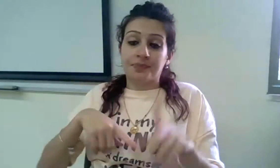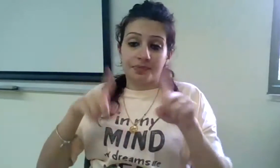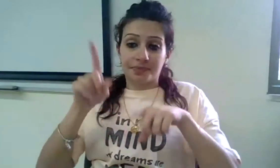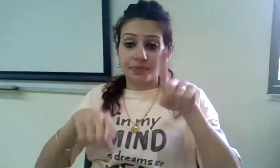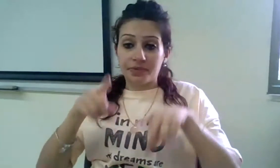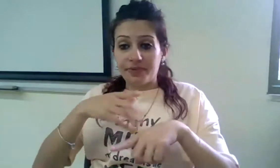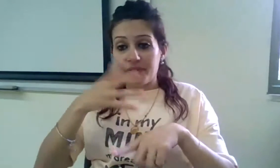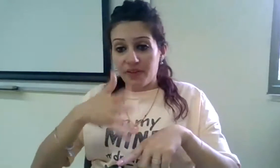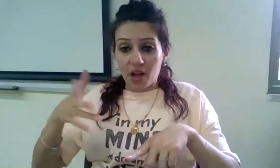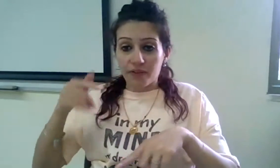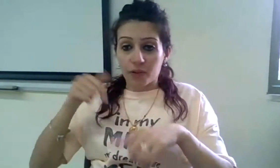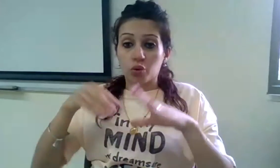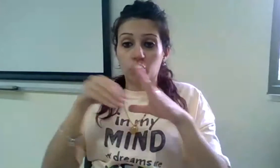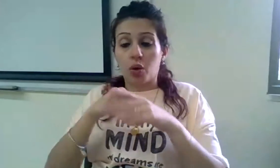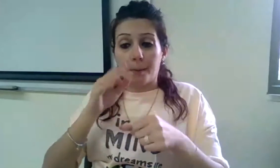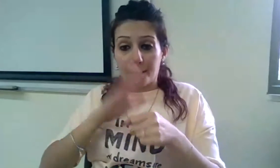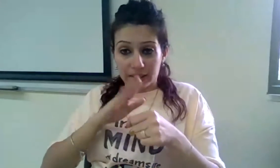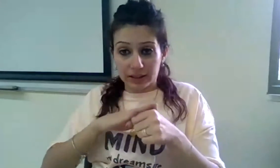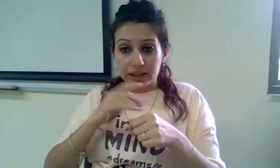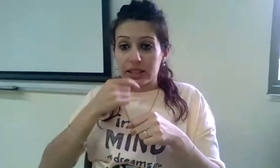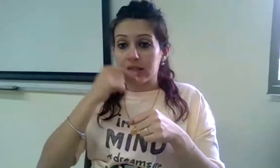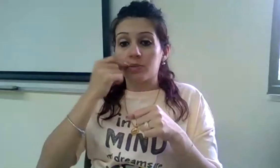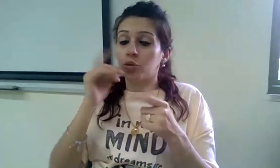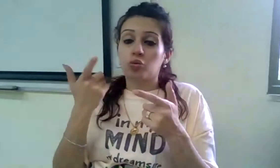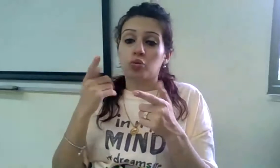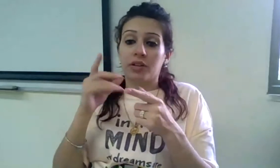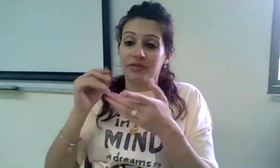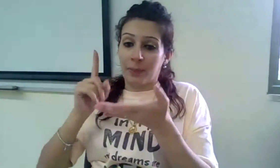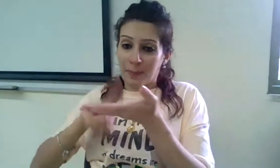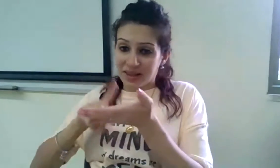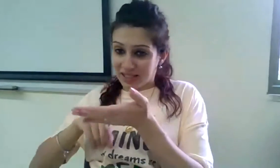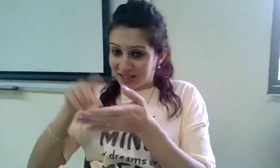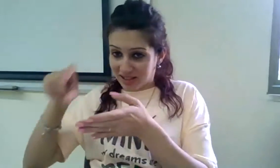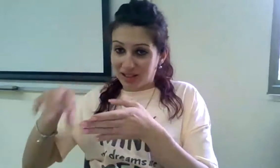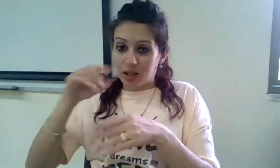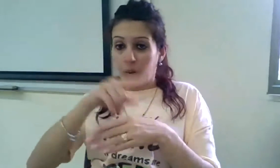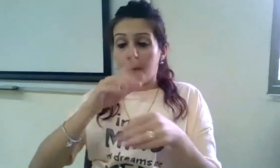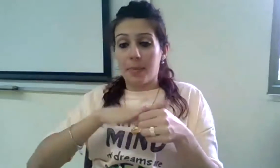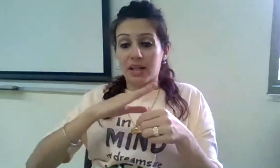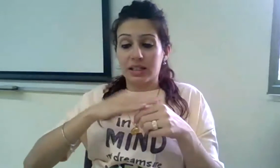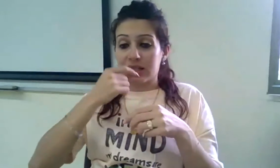of the research they have done since 2005, so it's already 15 years